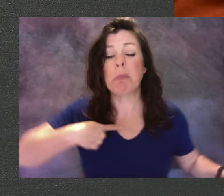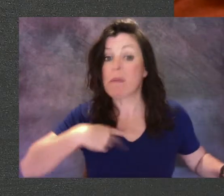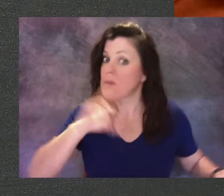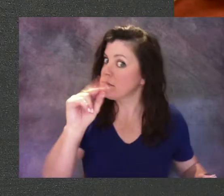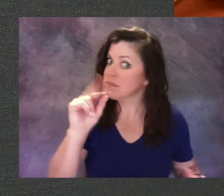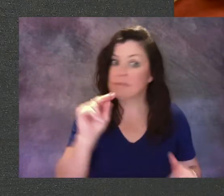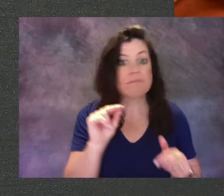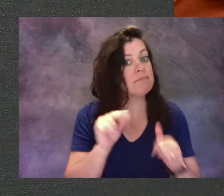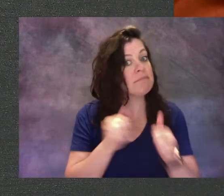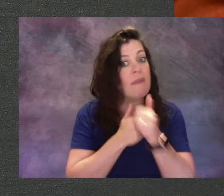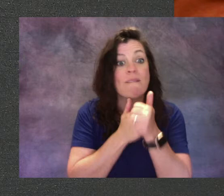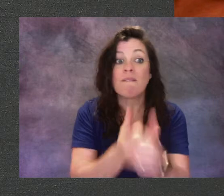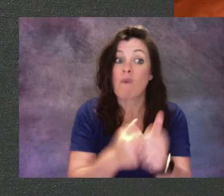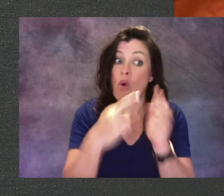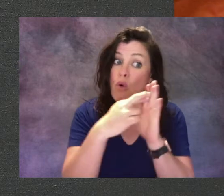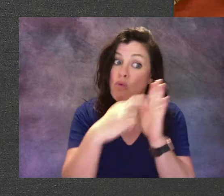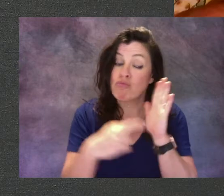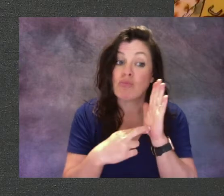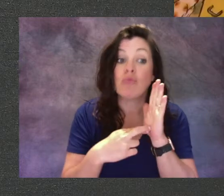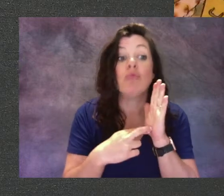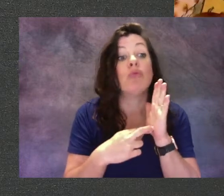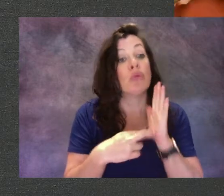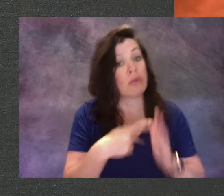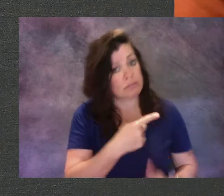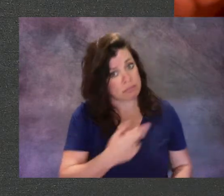So following the rules in the game is good manners too.